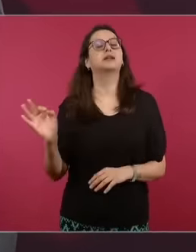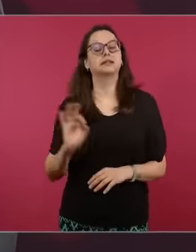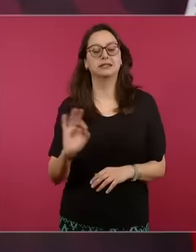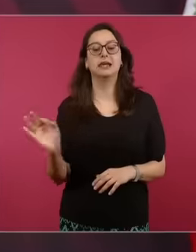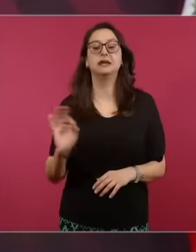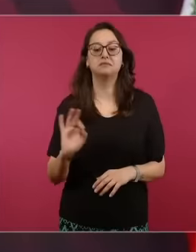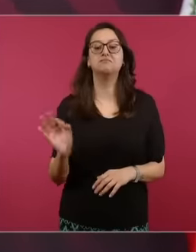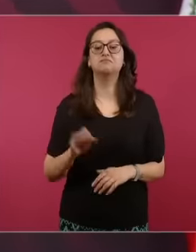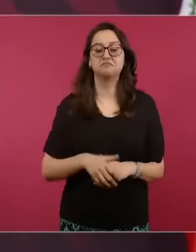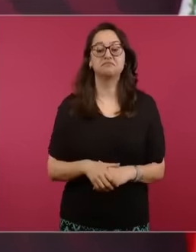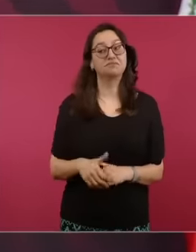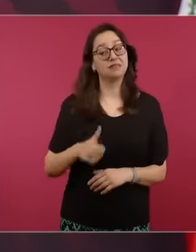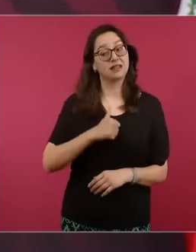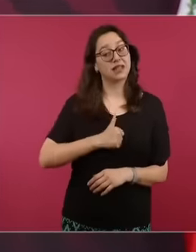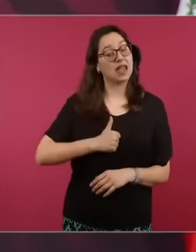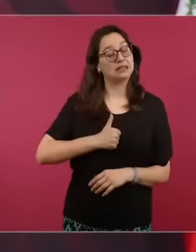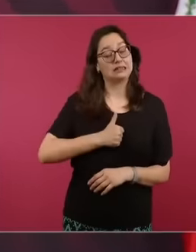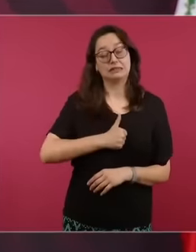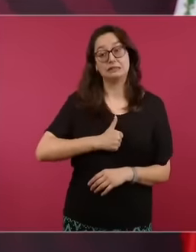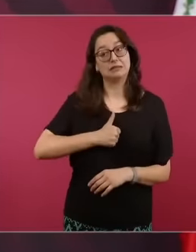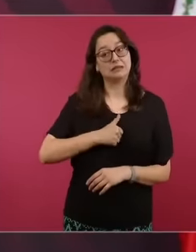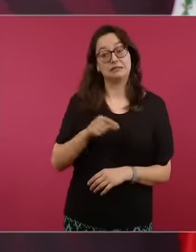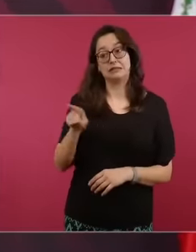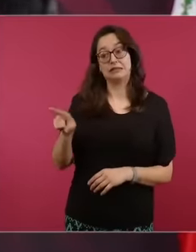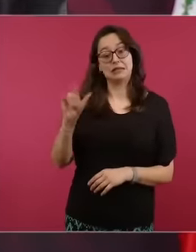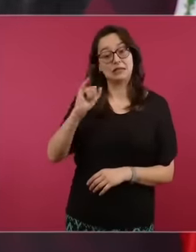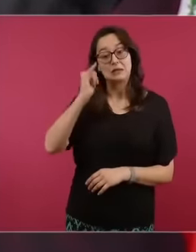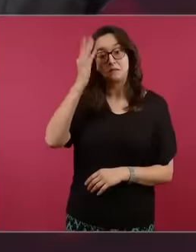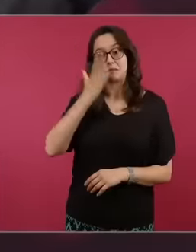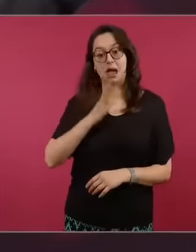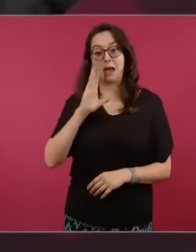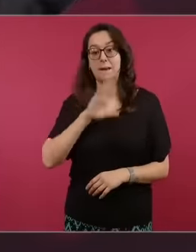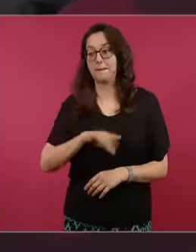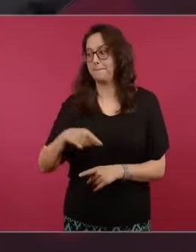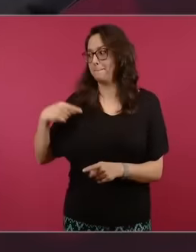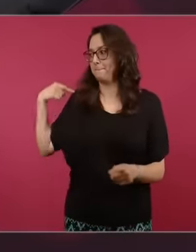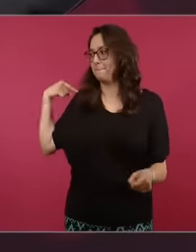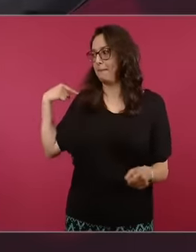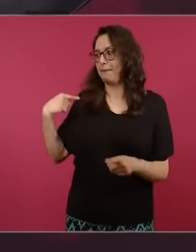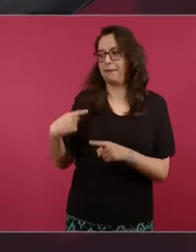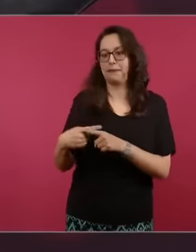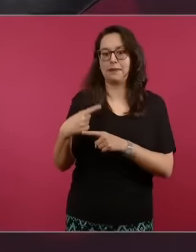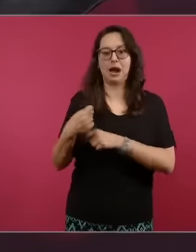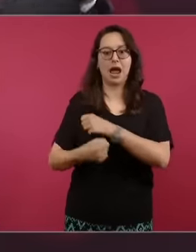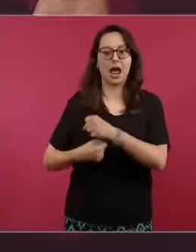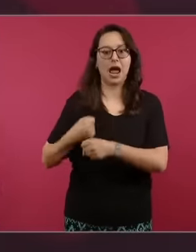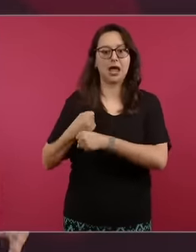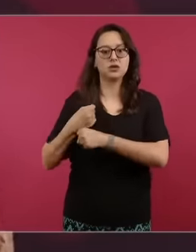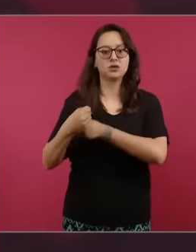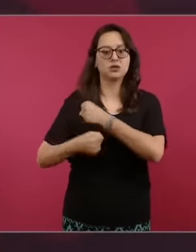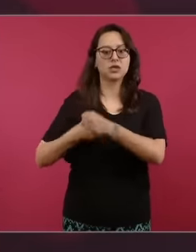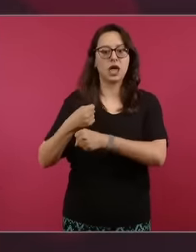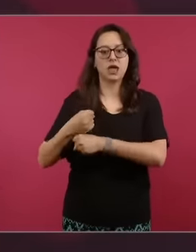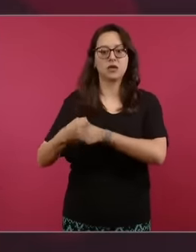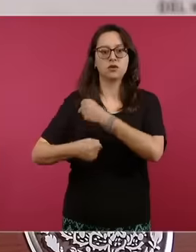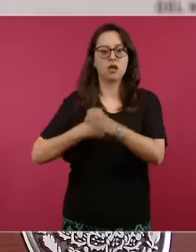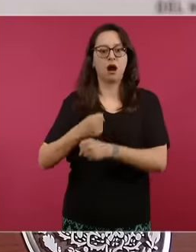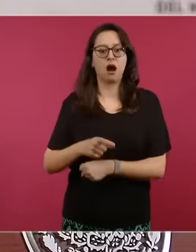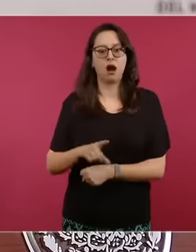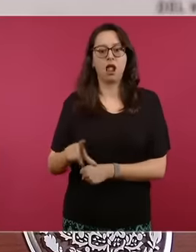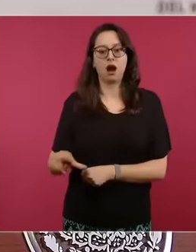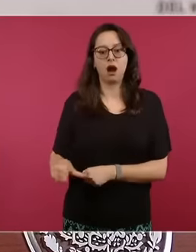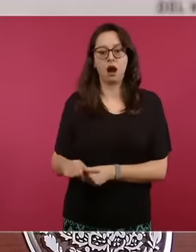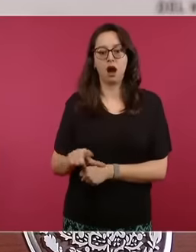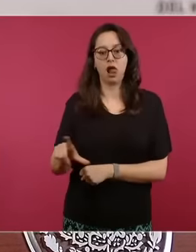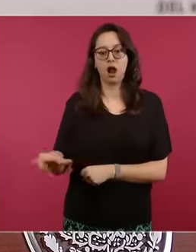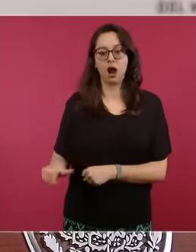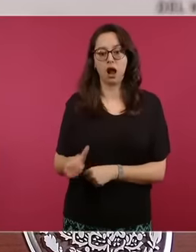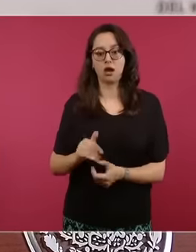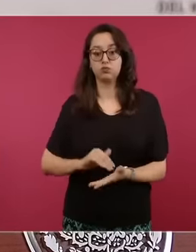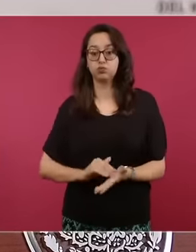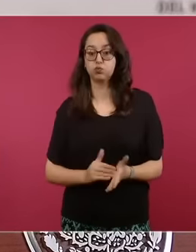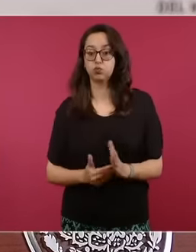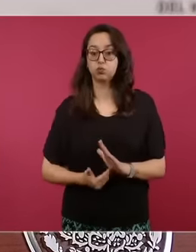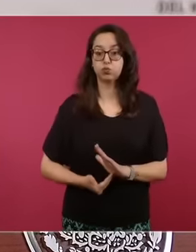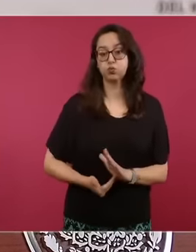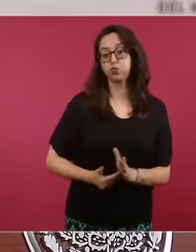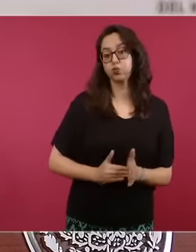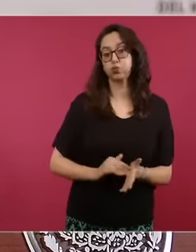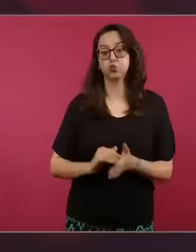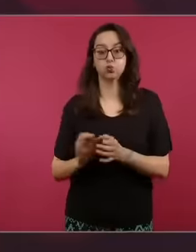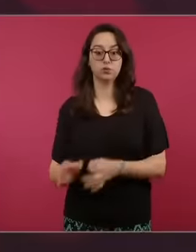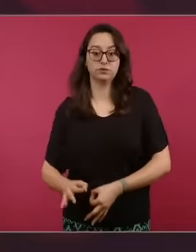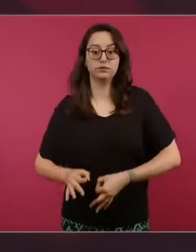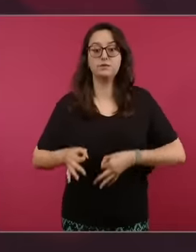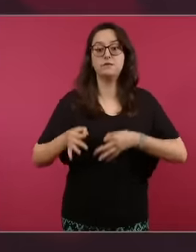and questionable because how long how long? time with the delaying tactics of